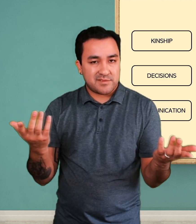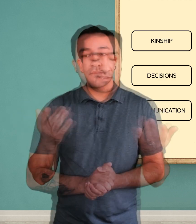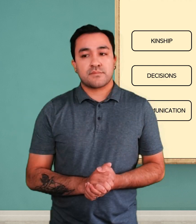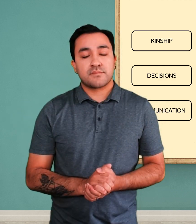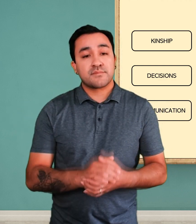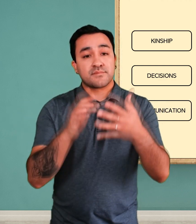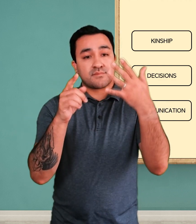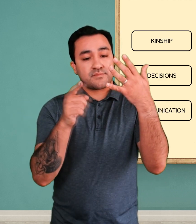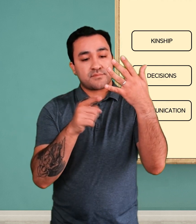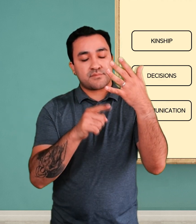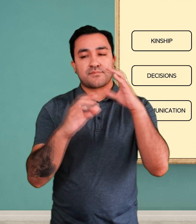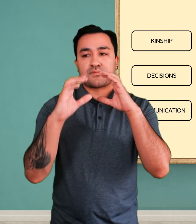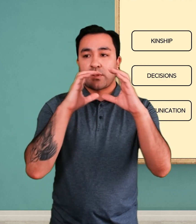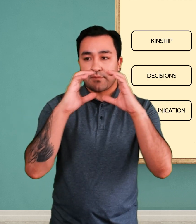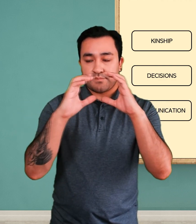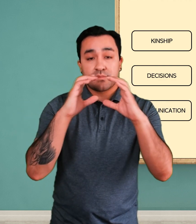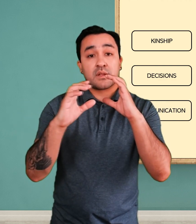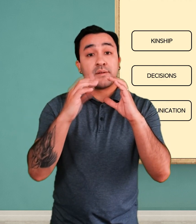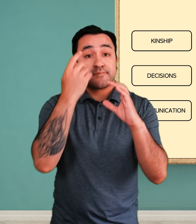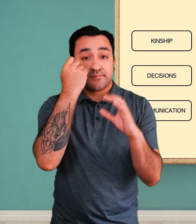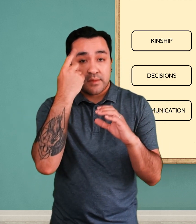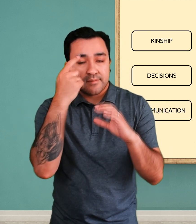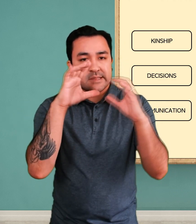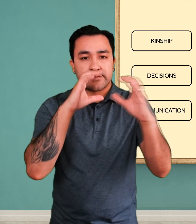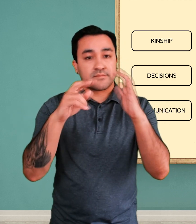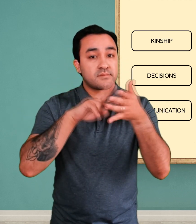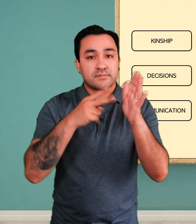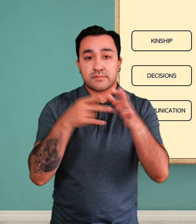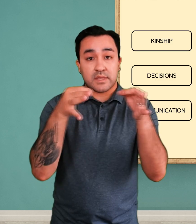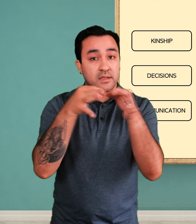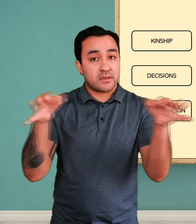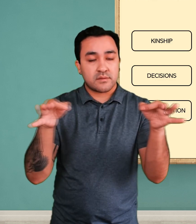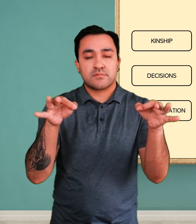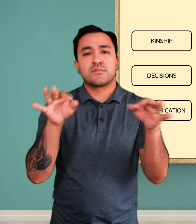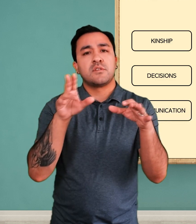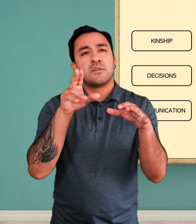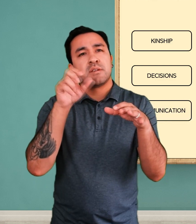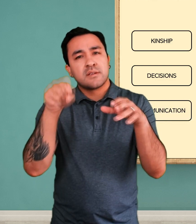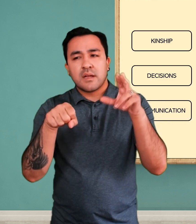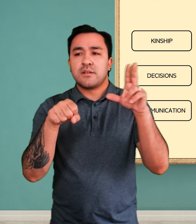The final lens we will look through is communication. The word communication here is